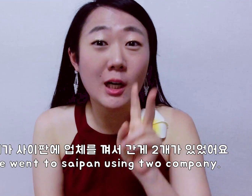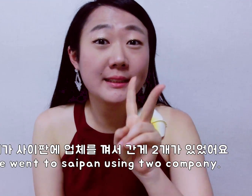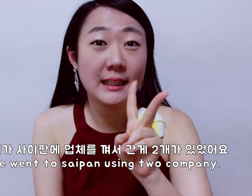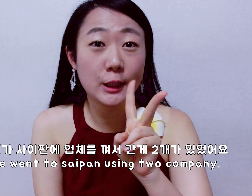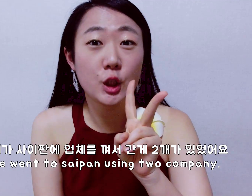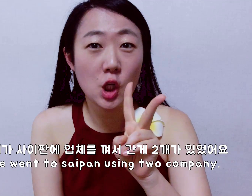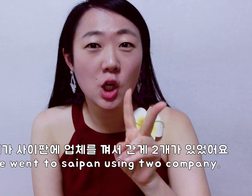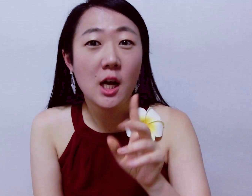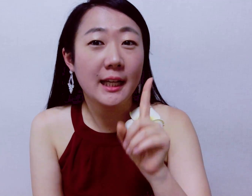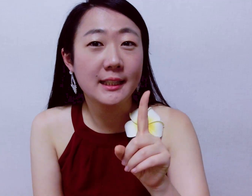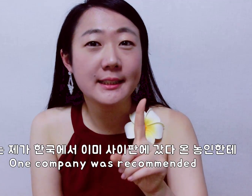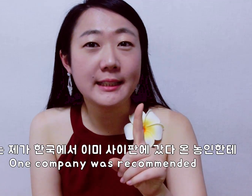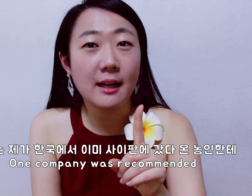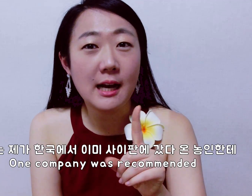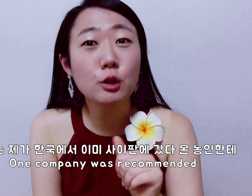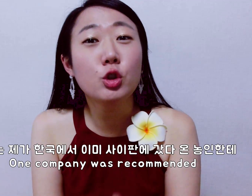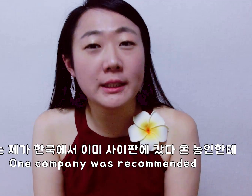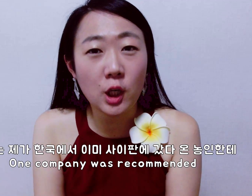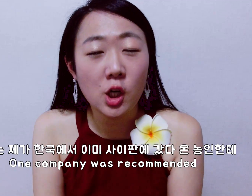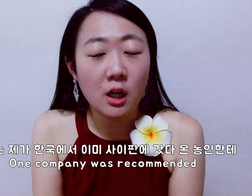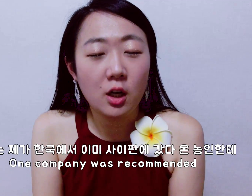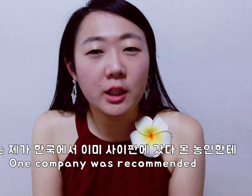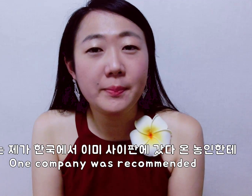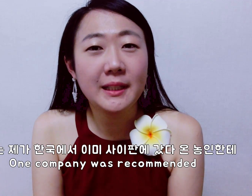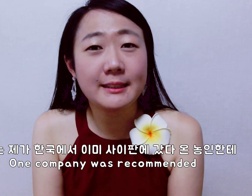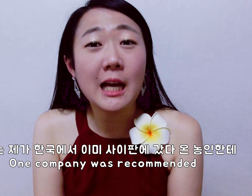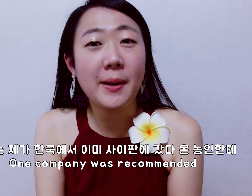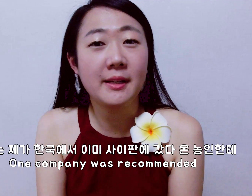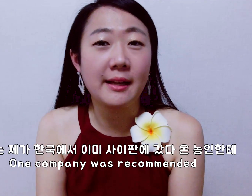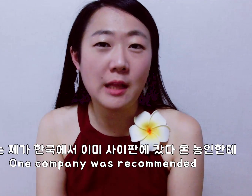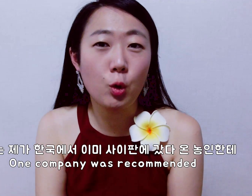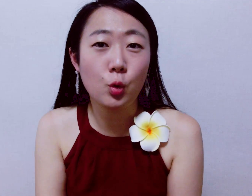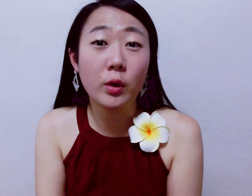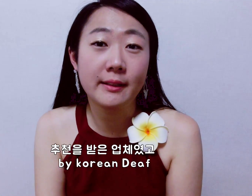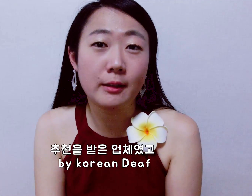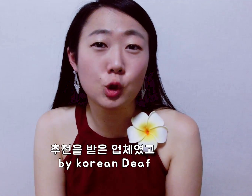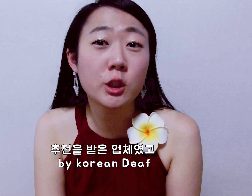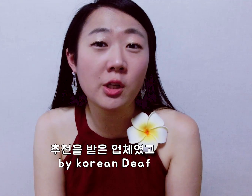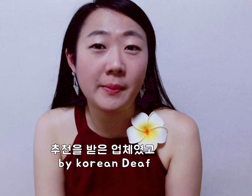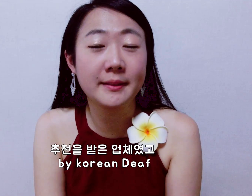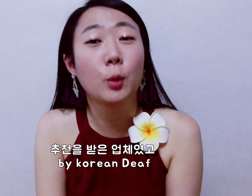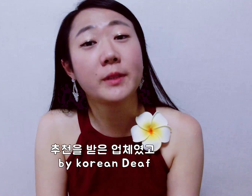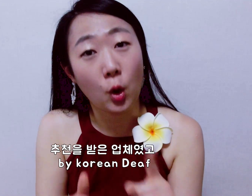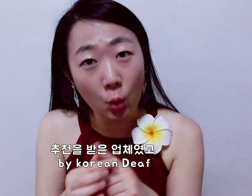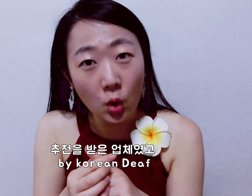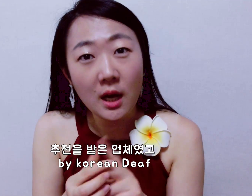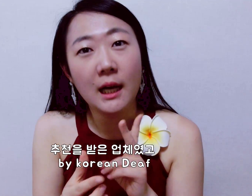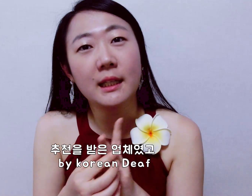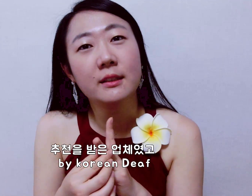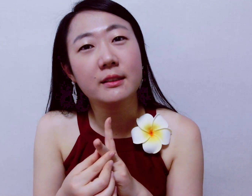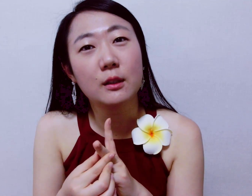찍어서 보여드리고in my case i showed the photo which i took원원 one one다..